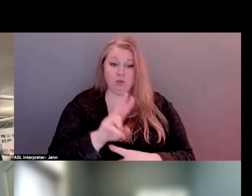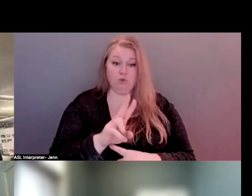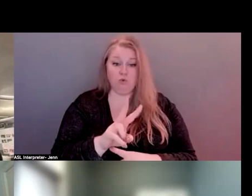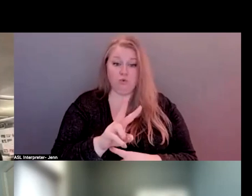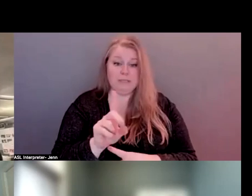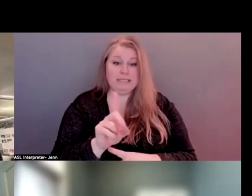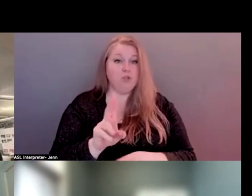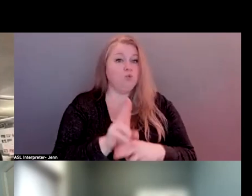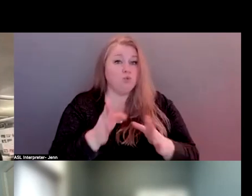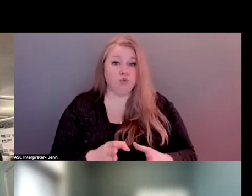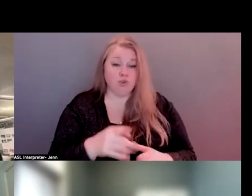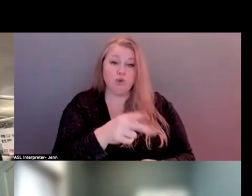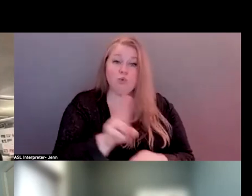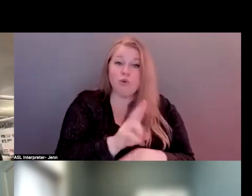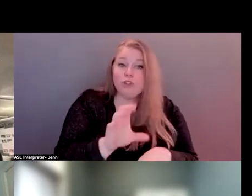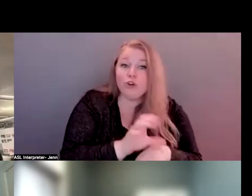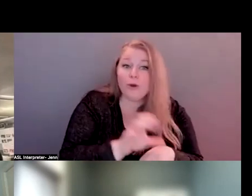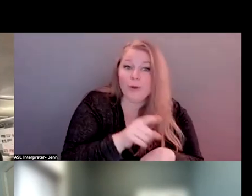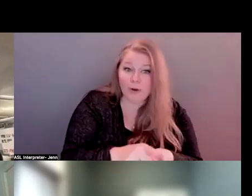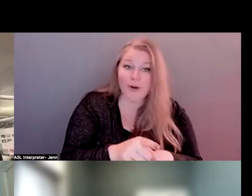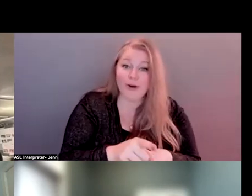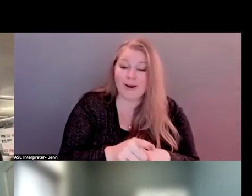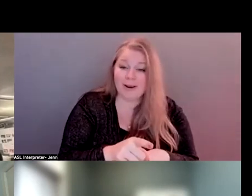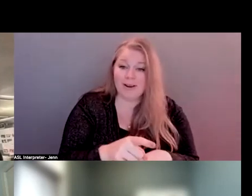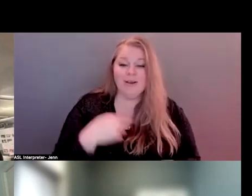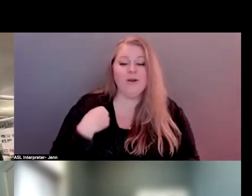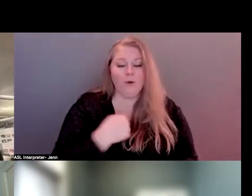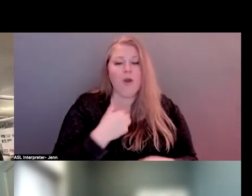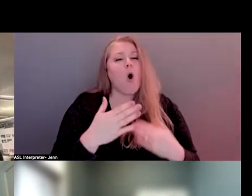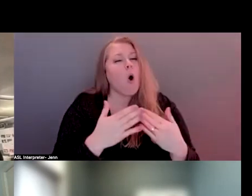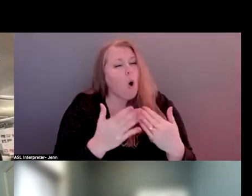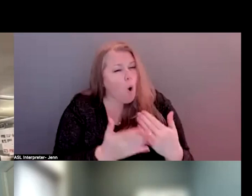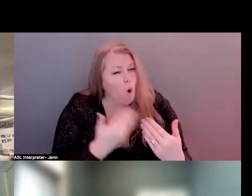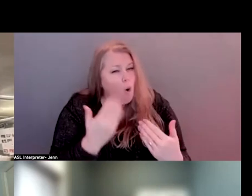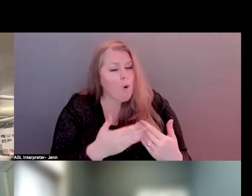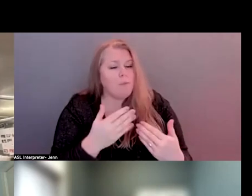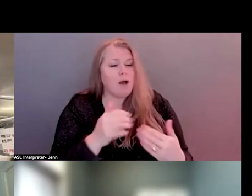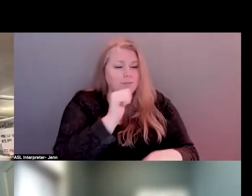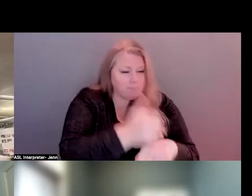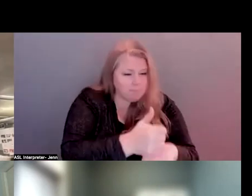if you use computers, we almost are settled with the mouse and also keyboard.